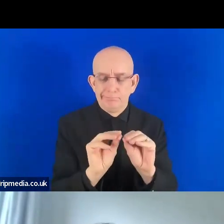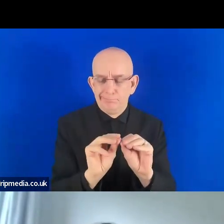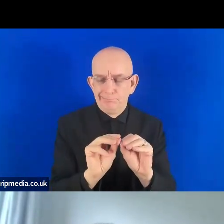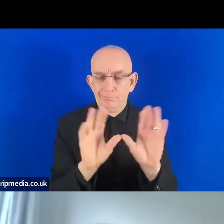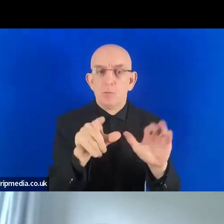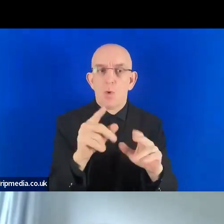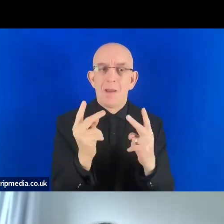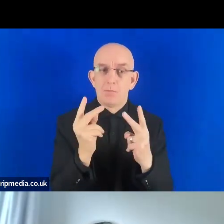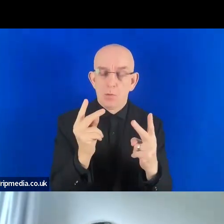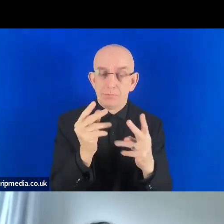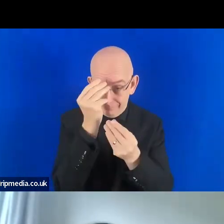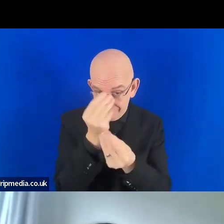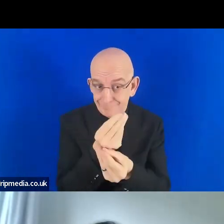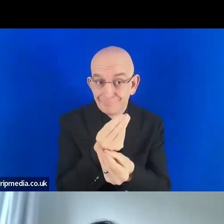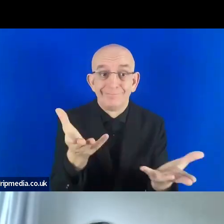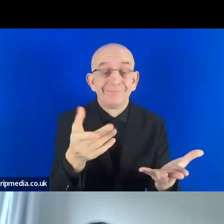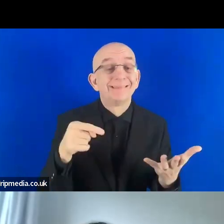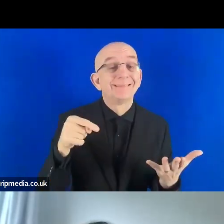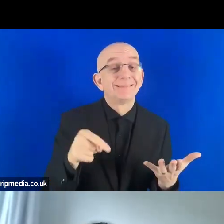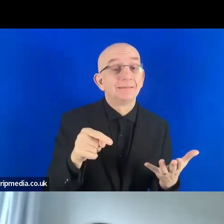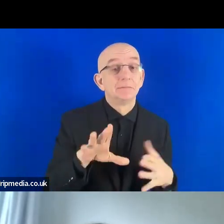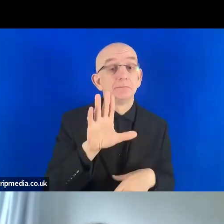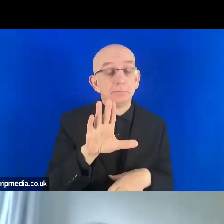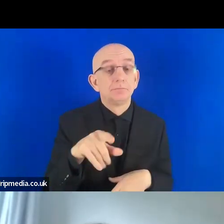So I want to say no, there's no reimbursement for anybody